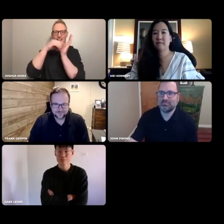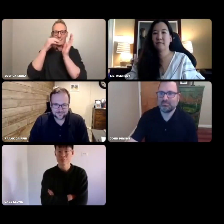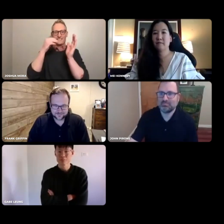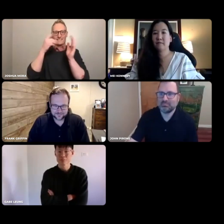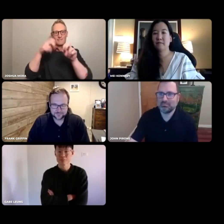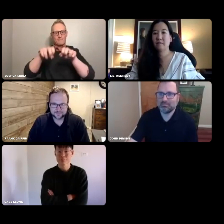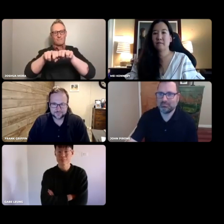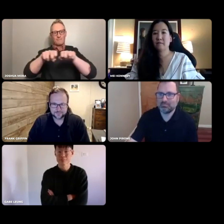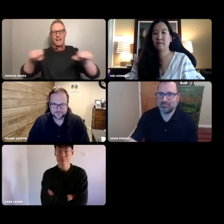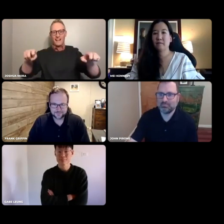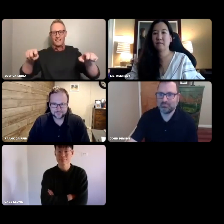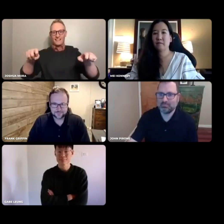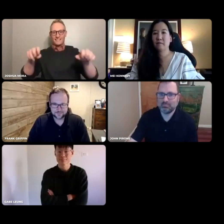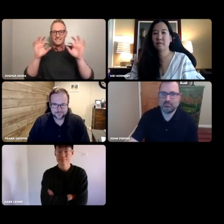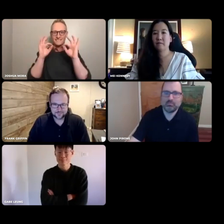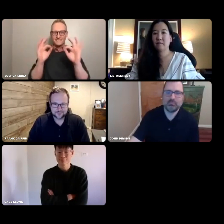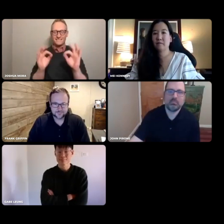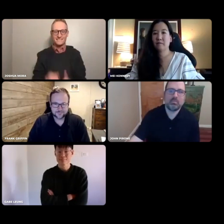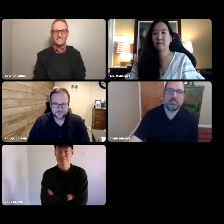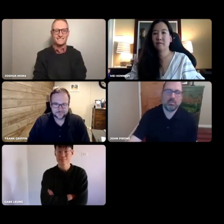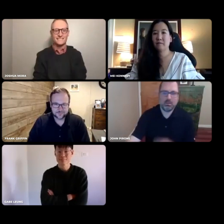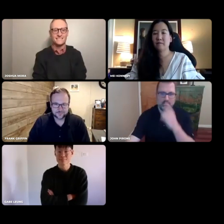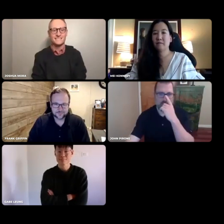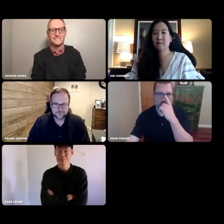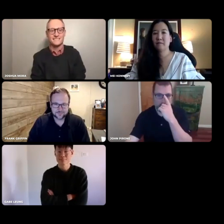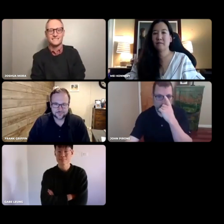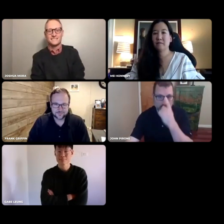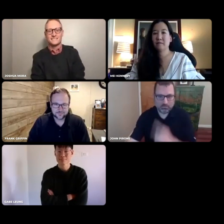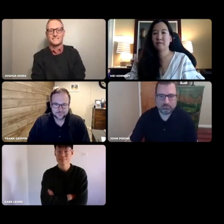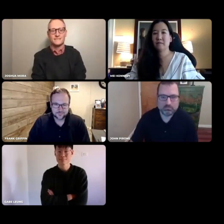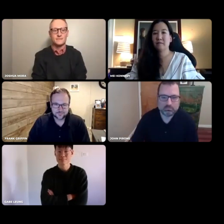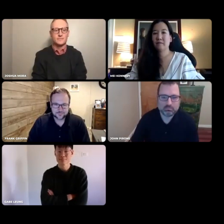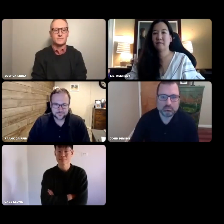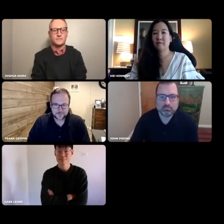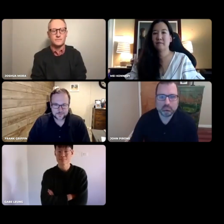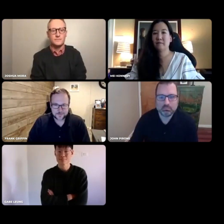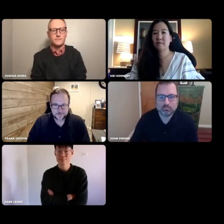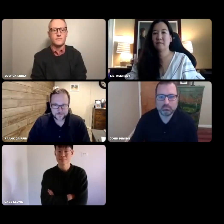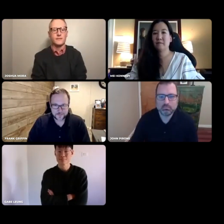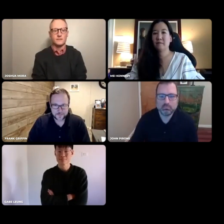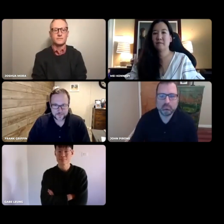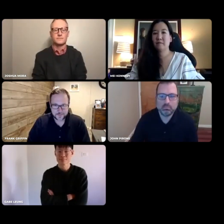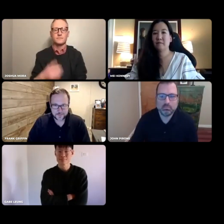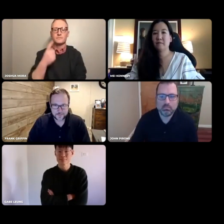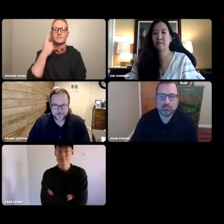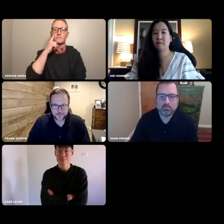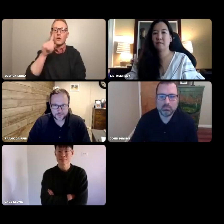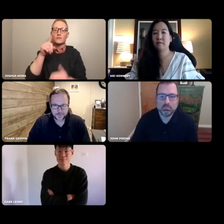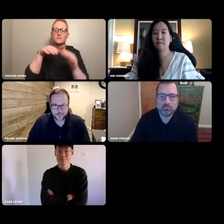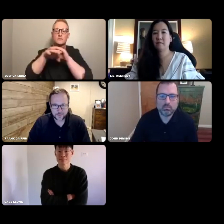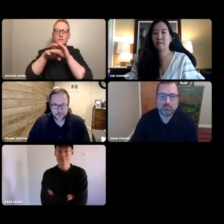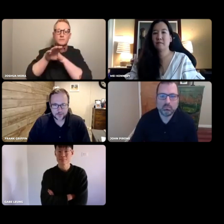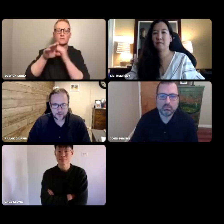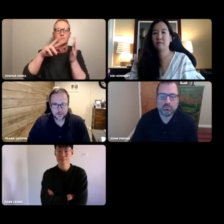Folks, welcome tonight to our Transition to Online Learning Panel!